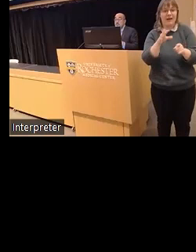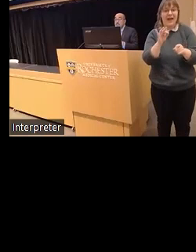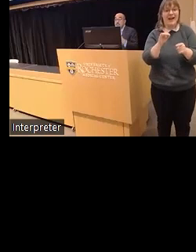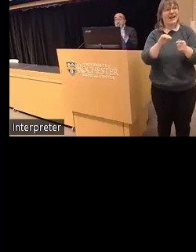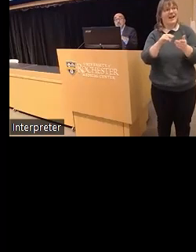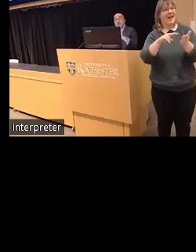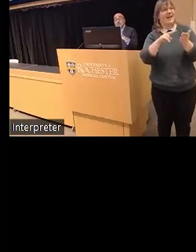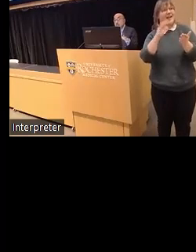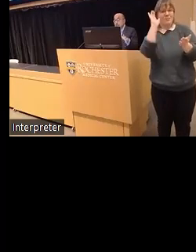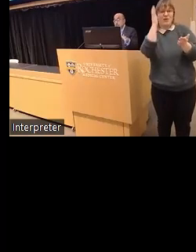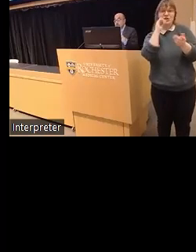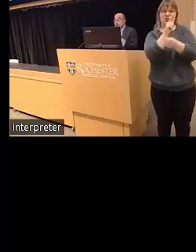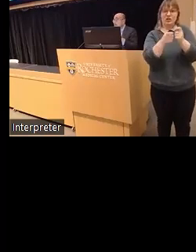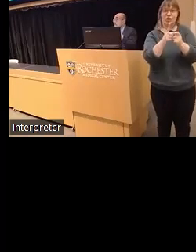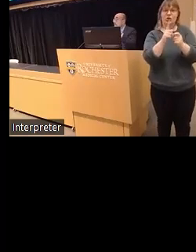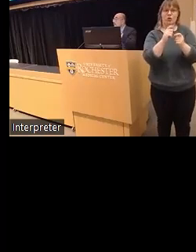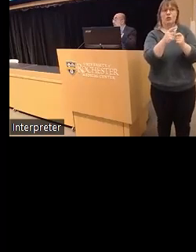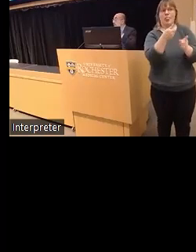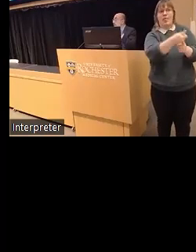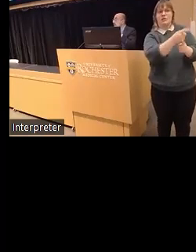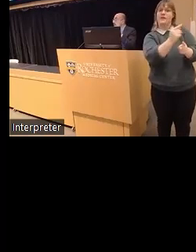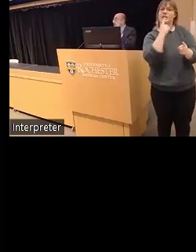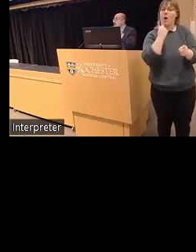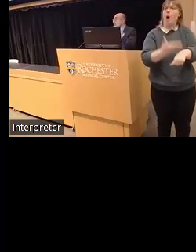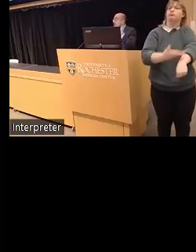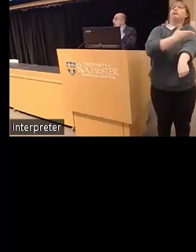themselves as much improved or sightly improved either one of those was considered meeting that